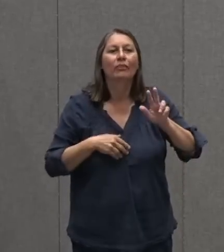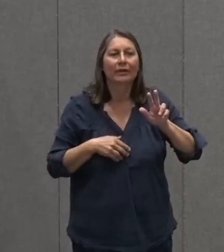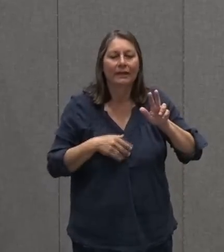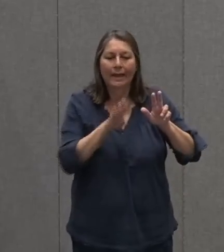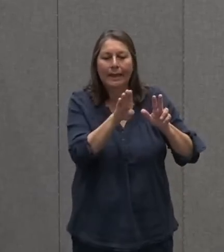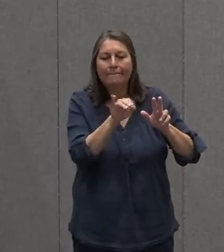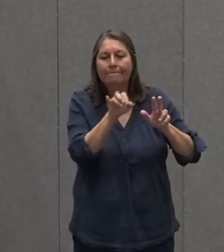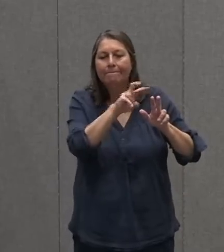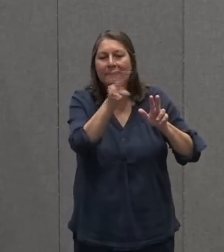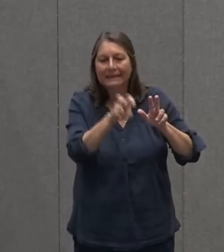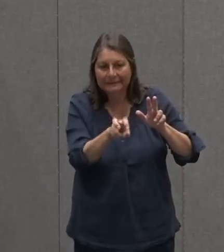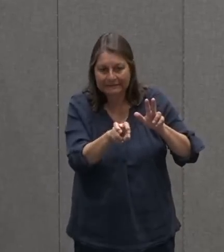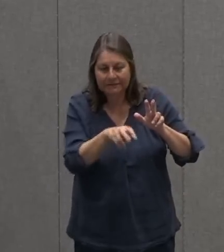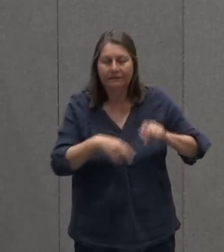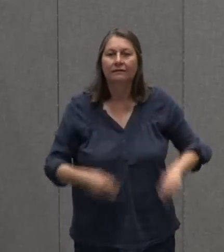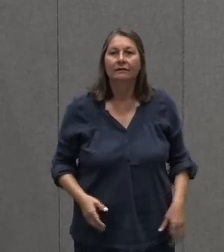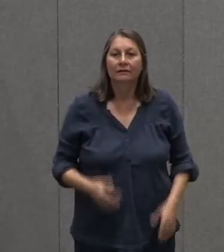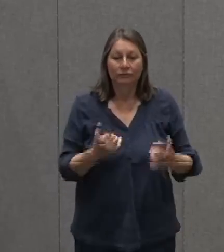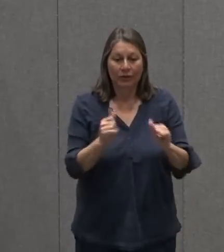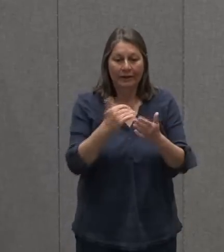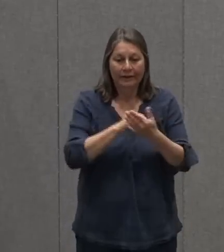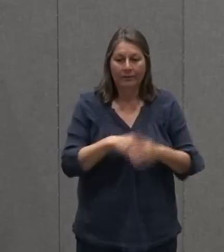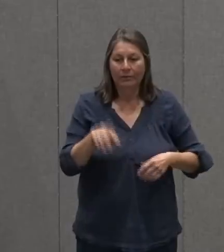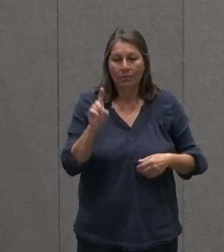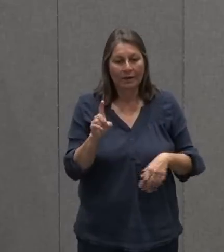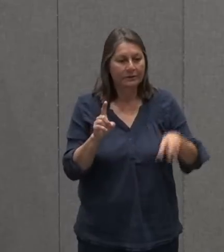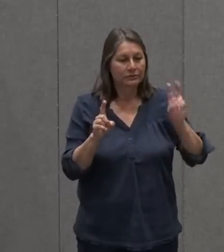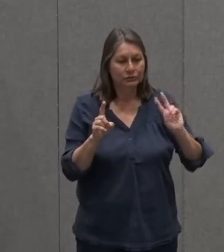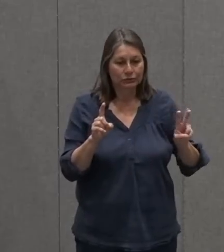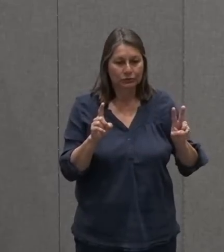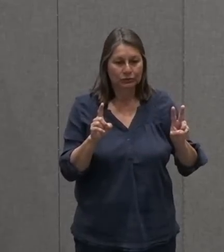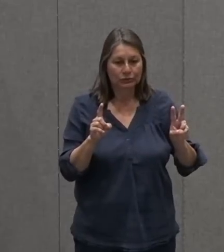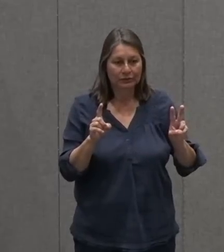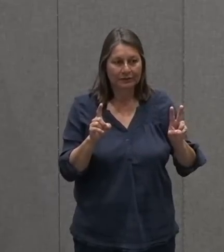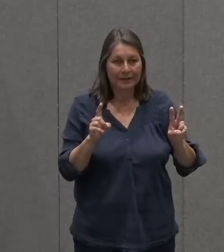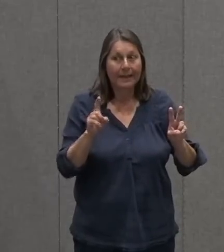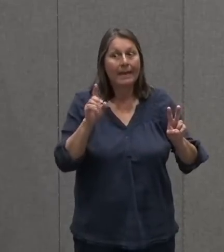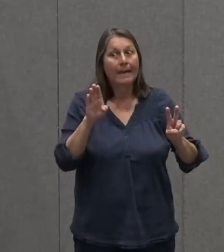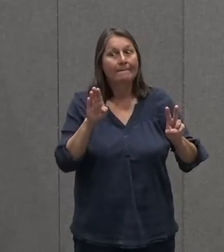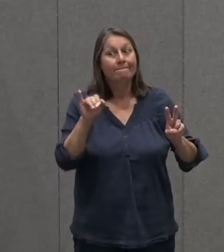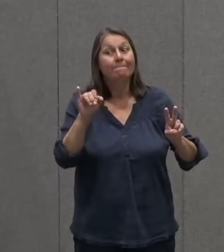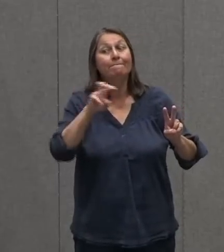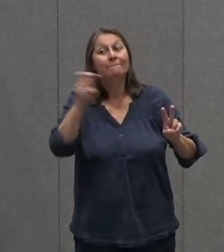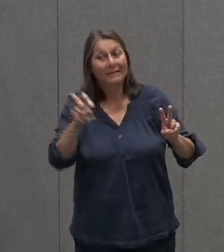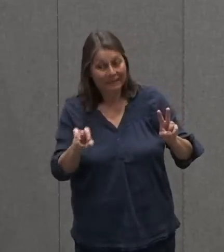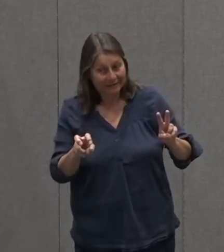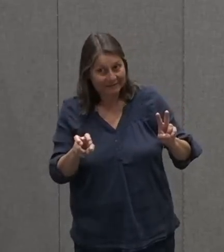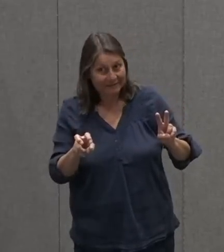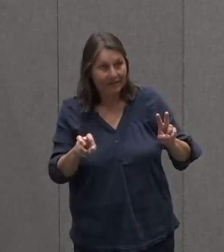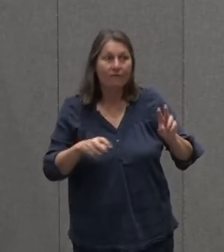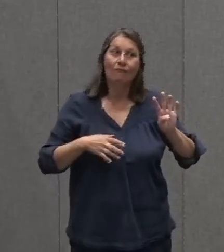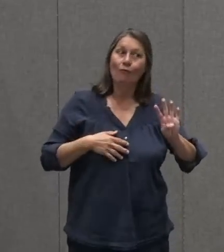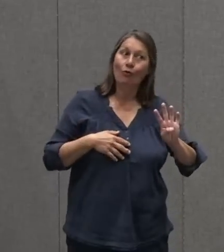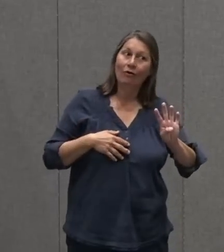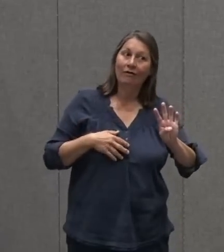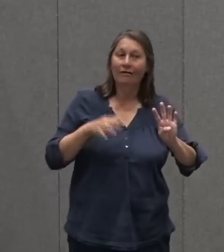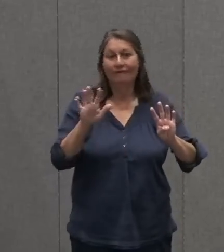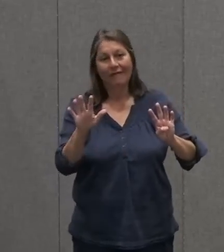let's try this again. One. Two. Bizz. Four. Five.